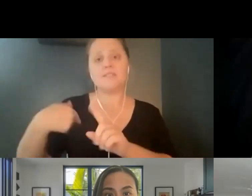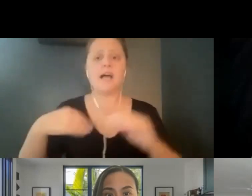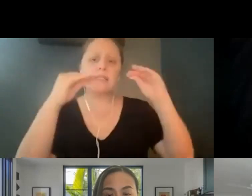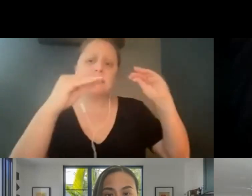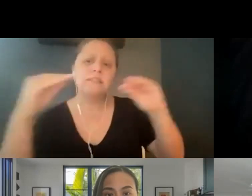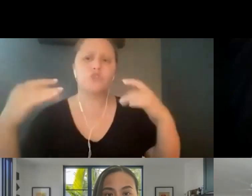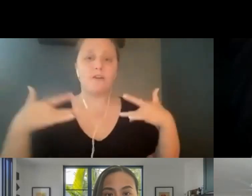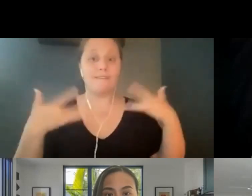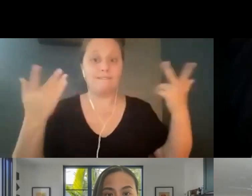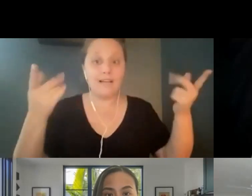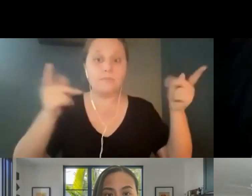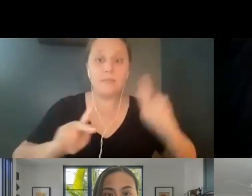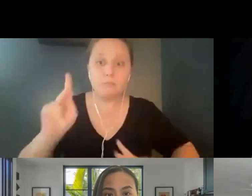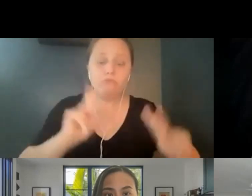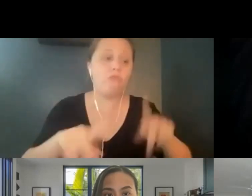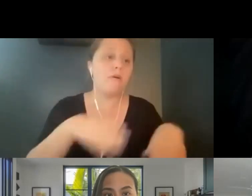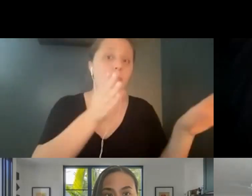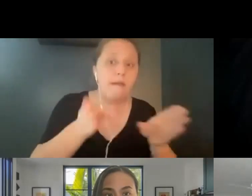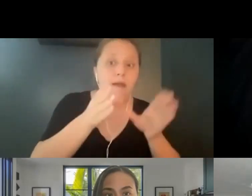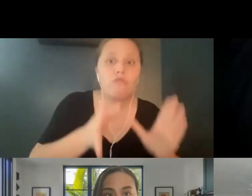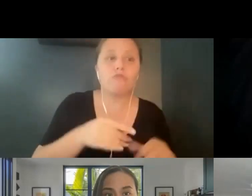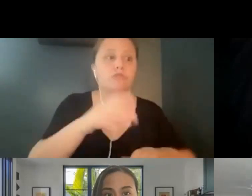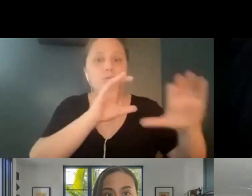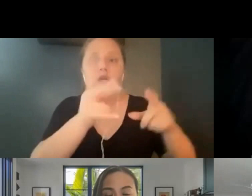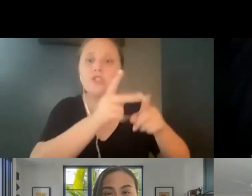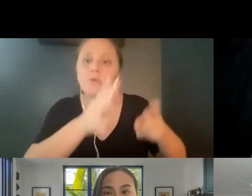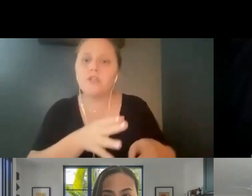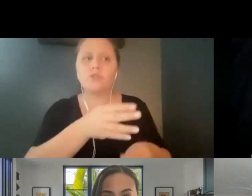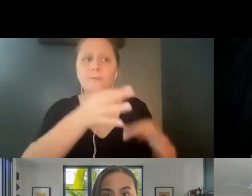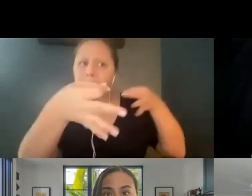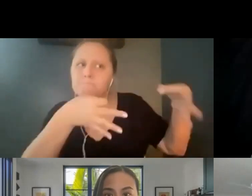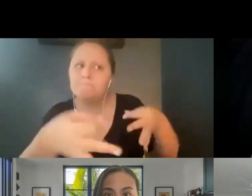communication professionals how to make digital events accessible and inclusive